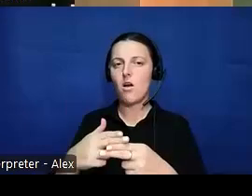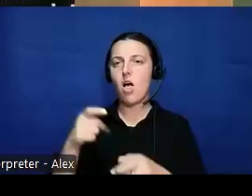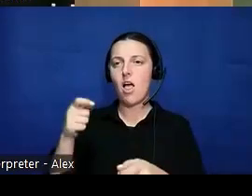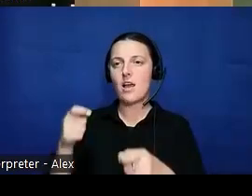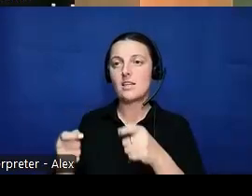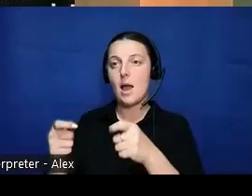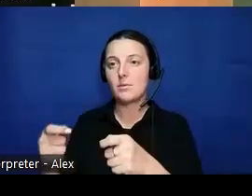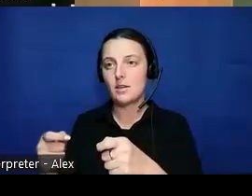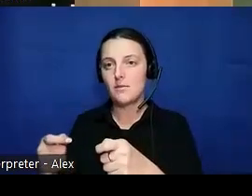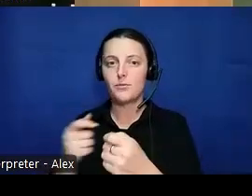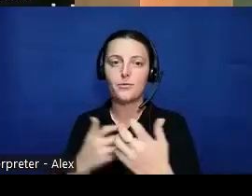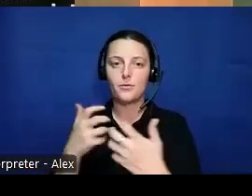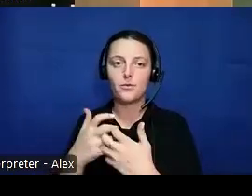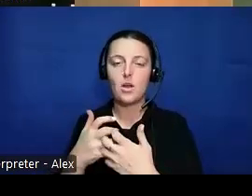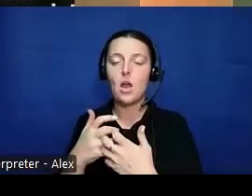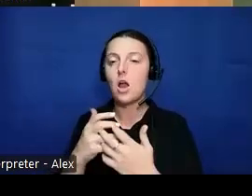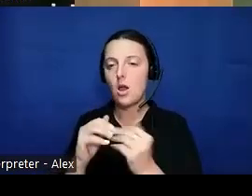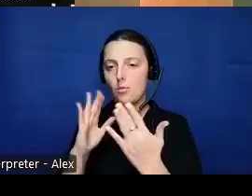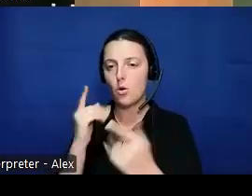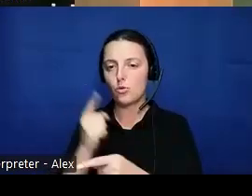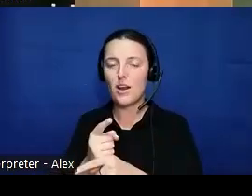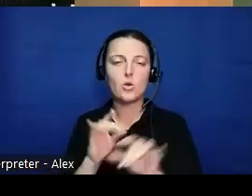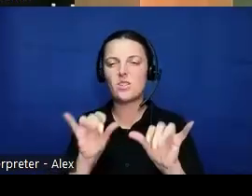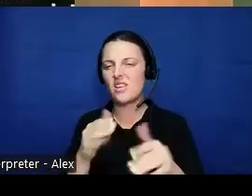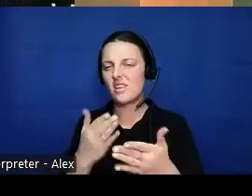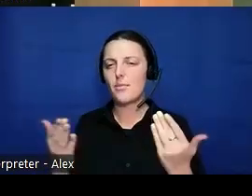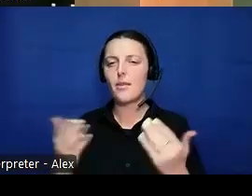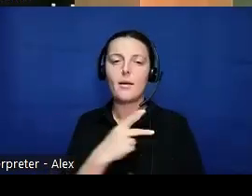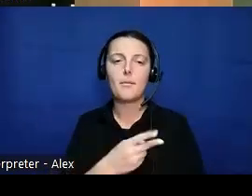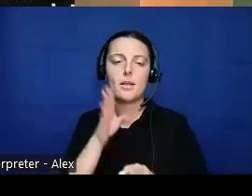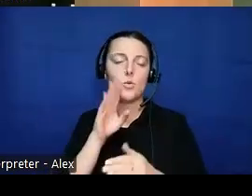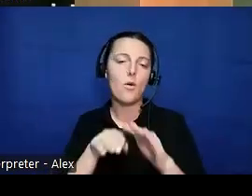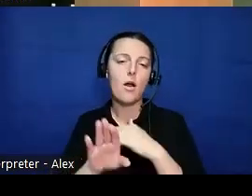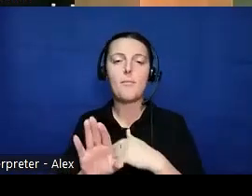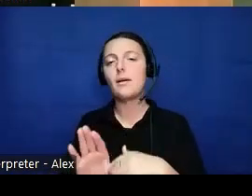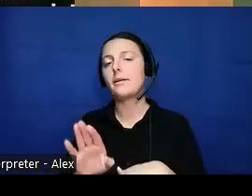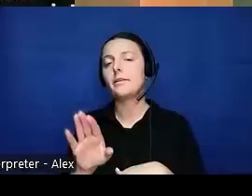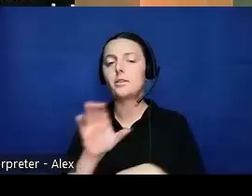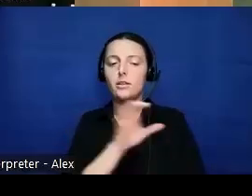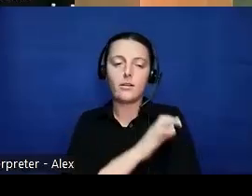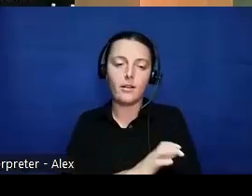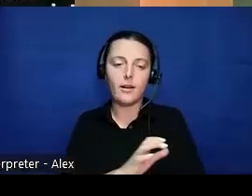patient comes into the oncology clinic they're depressed the oncologist starts esatalopramg